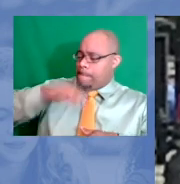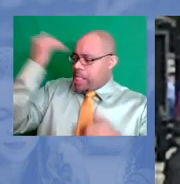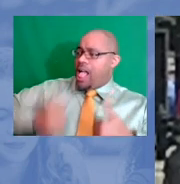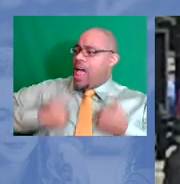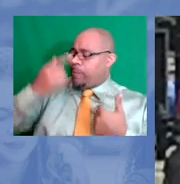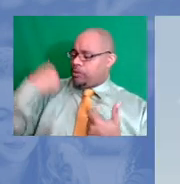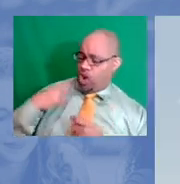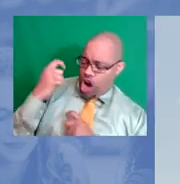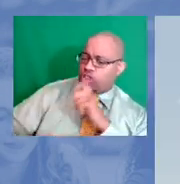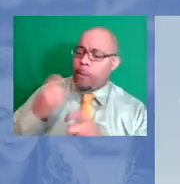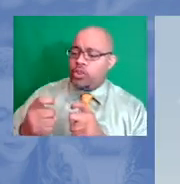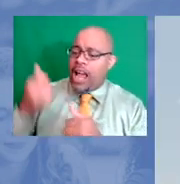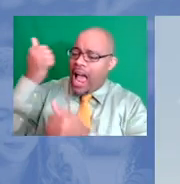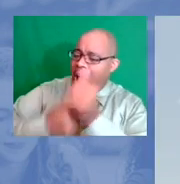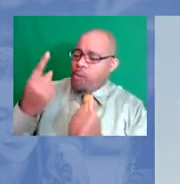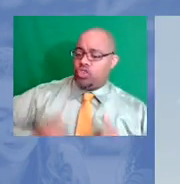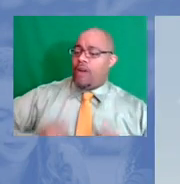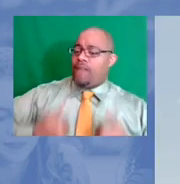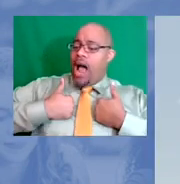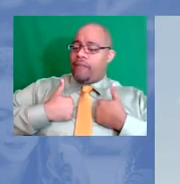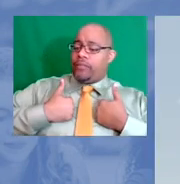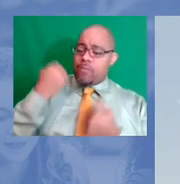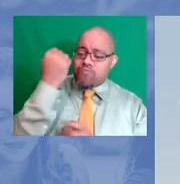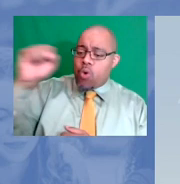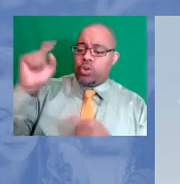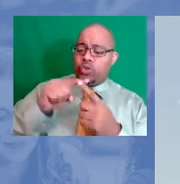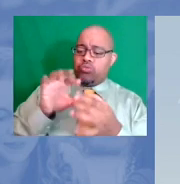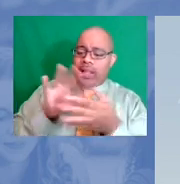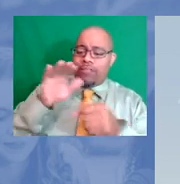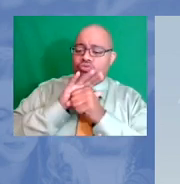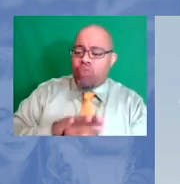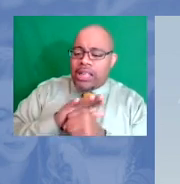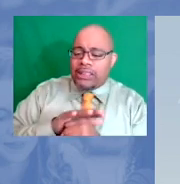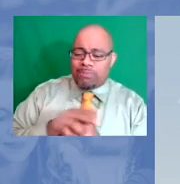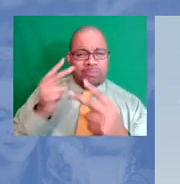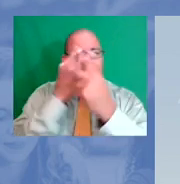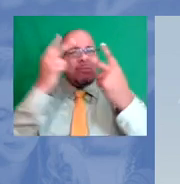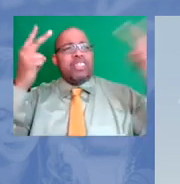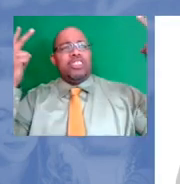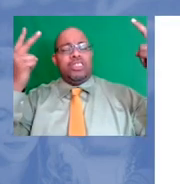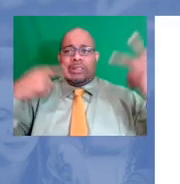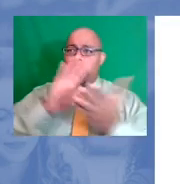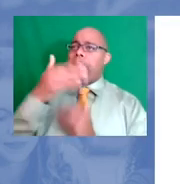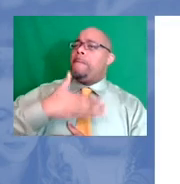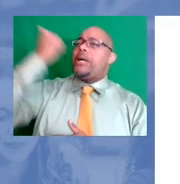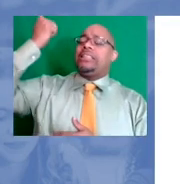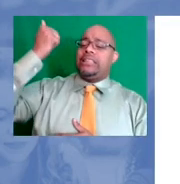EVERYONE SURVIVES. PROTESTING TO RELIEVE STRESS. VISIONS OF BEING OUR BEST. THE HANDS OF TIME WE MANAGE.